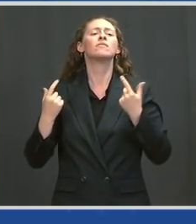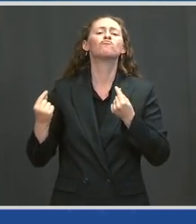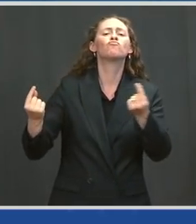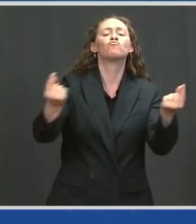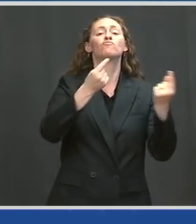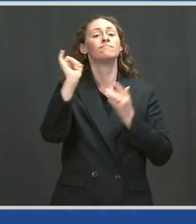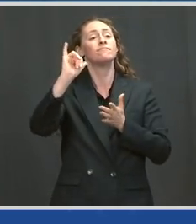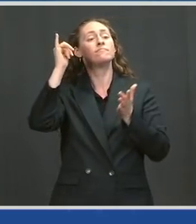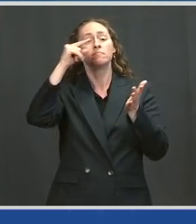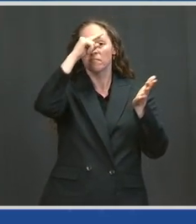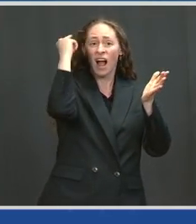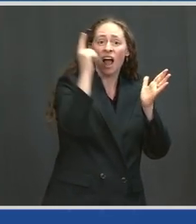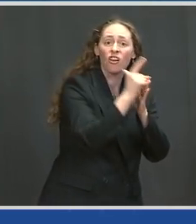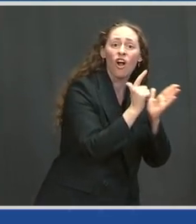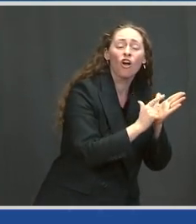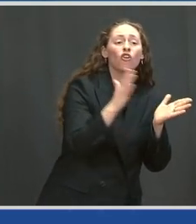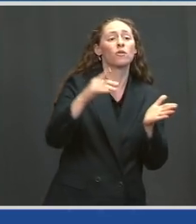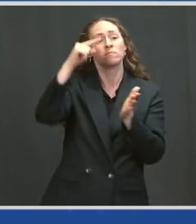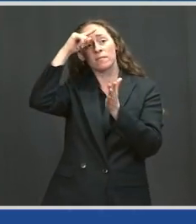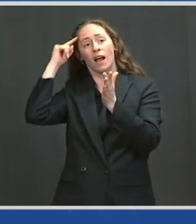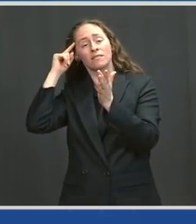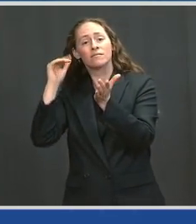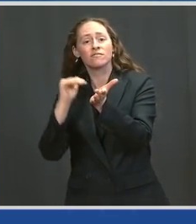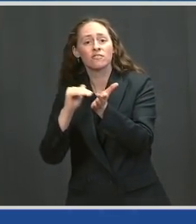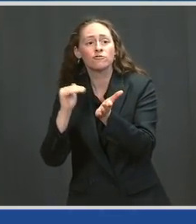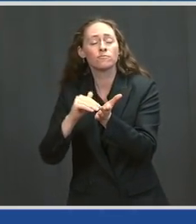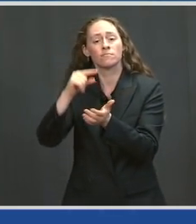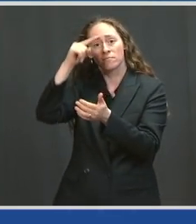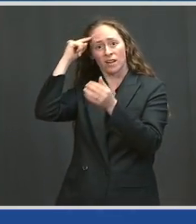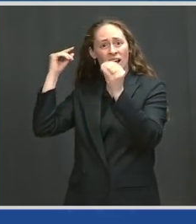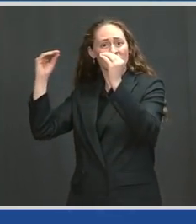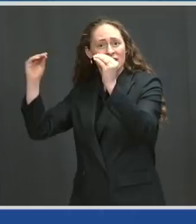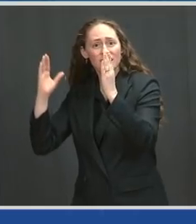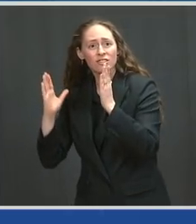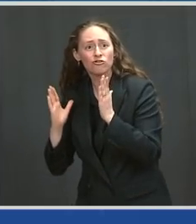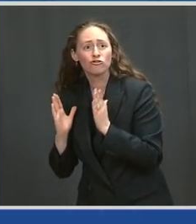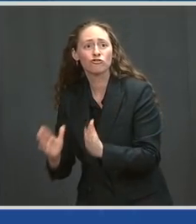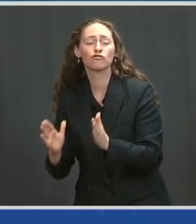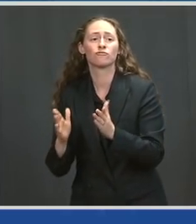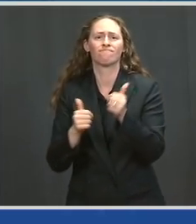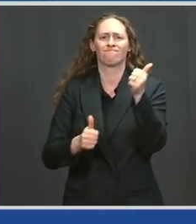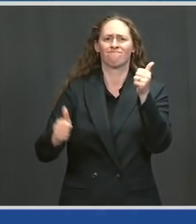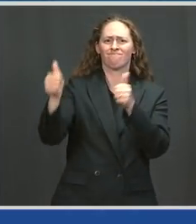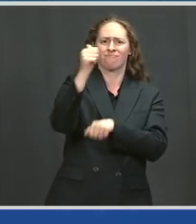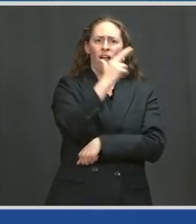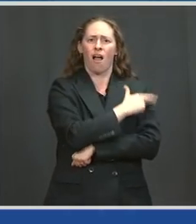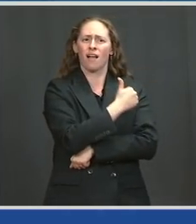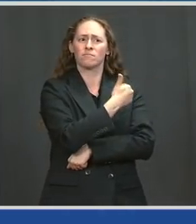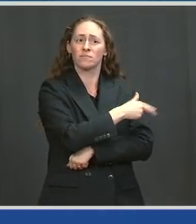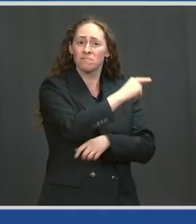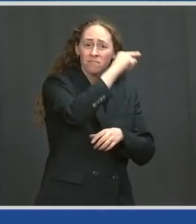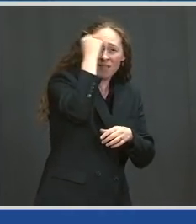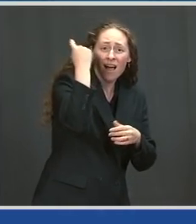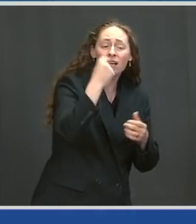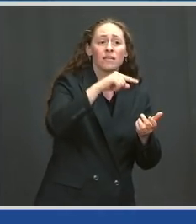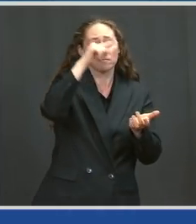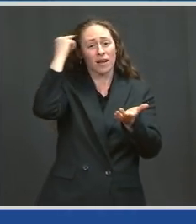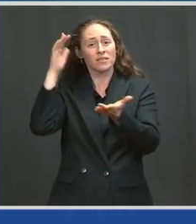teachers, running hospitals, law practices, libraries, churches, schools, black veterans,